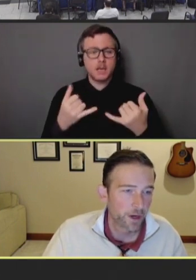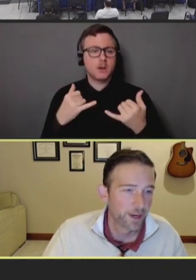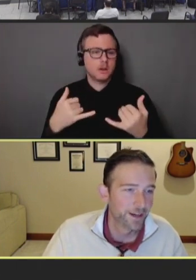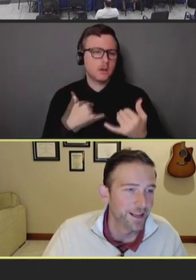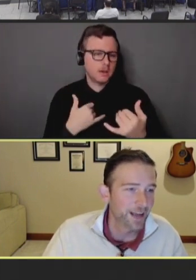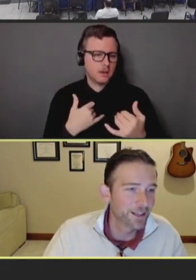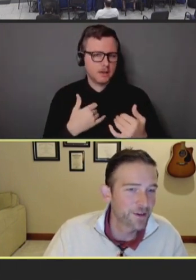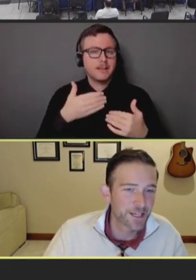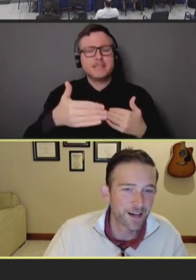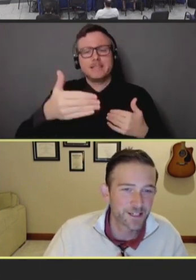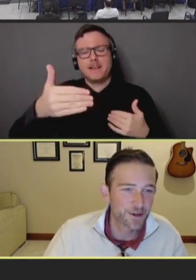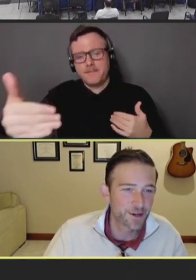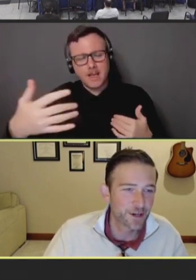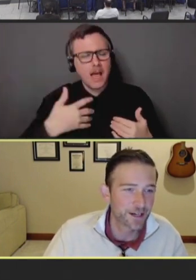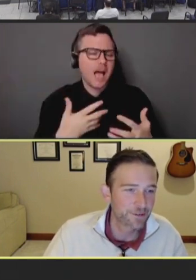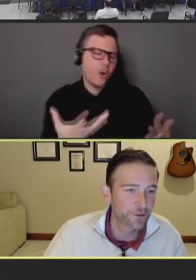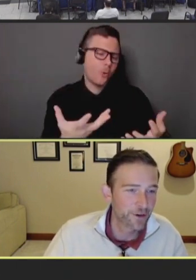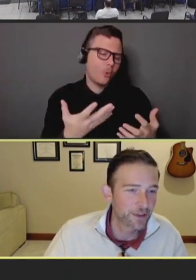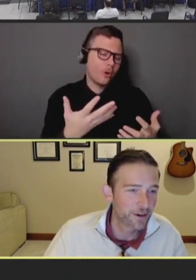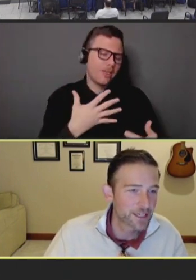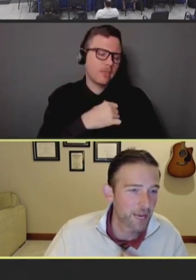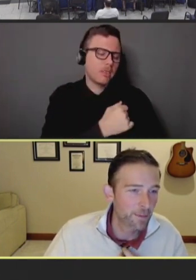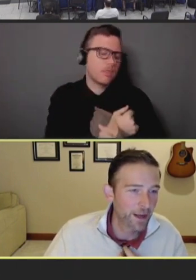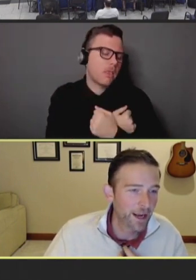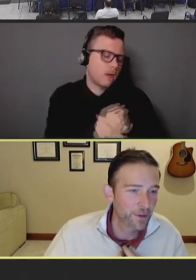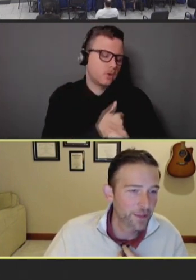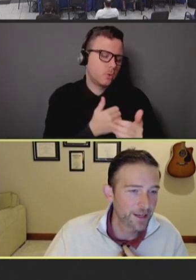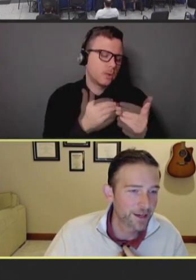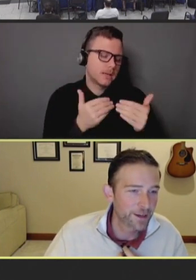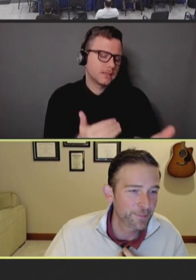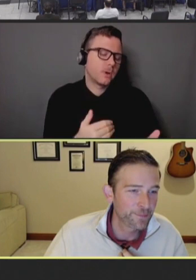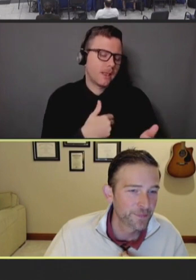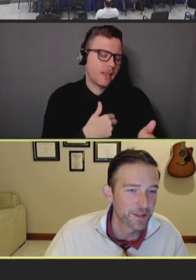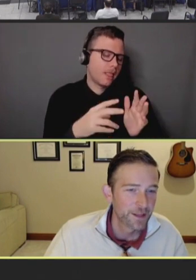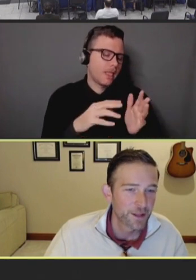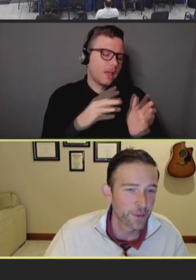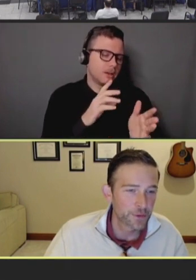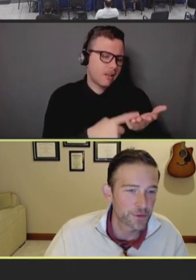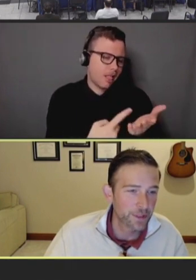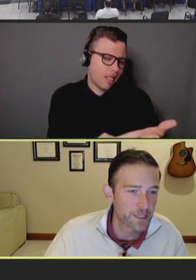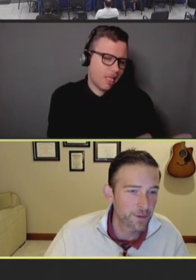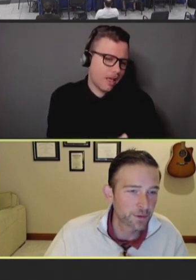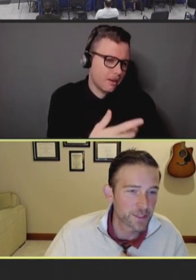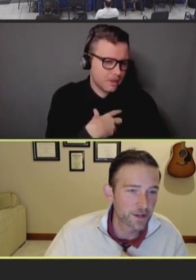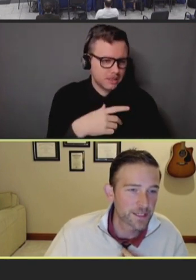I'd love to talk to you for a very long time about how the -- those phenotypic results